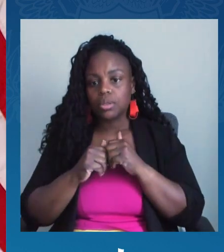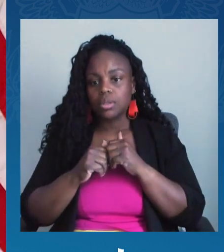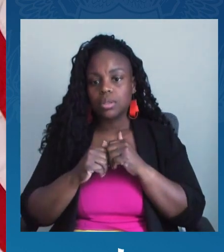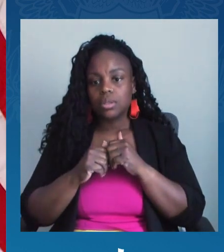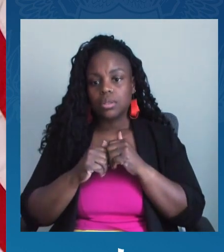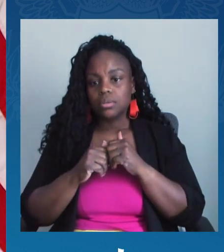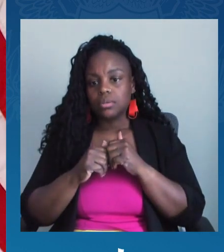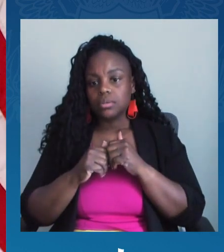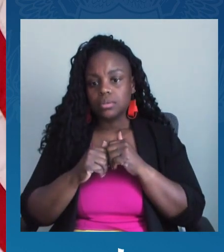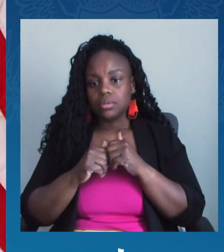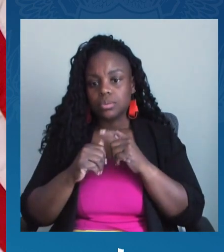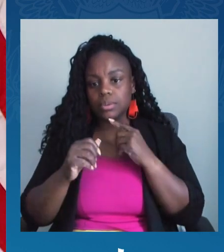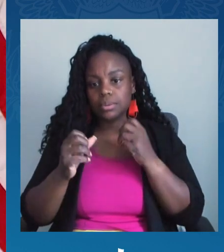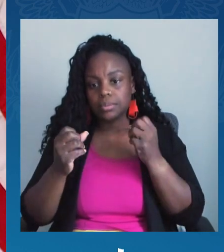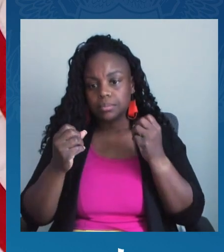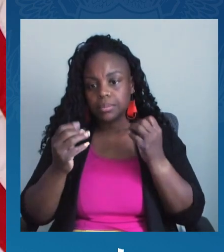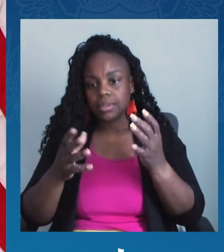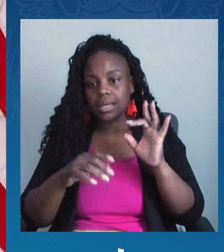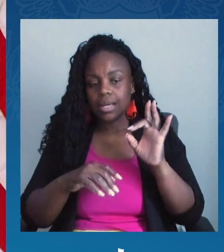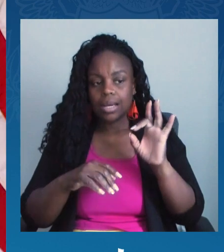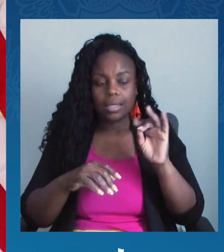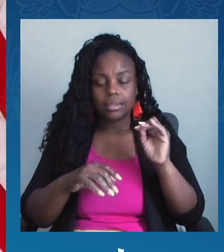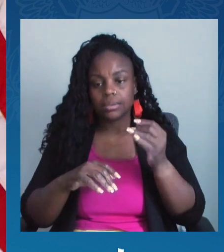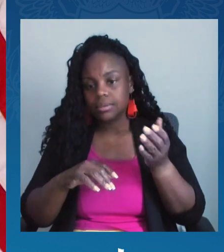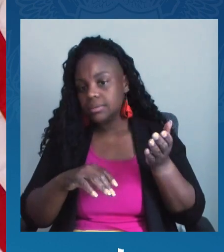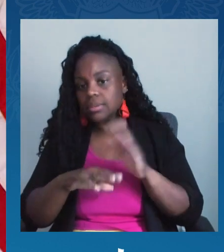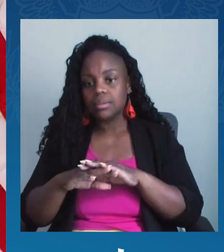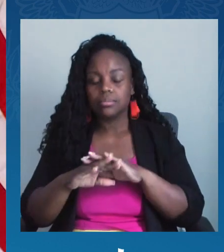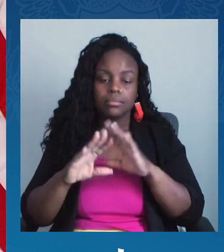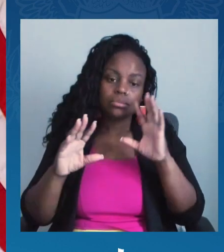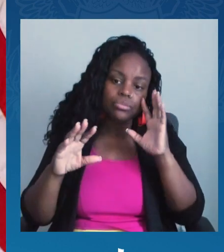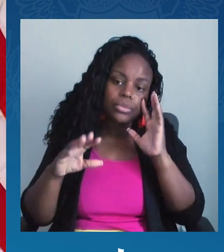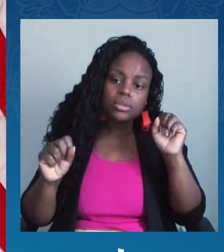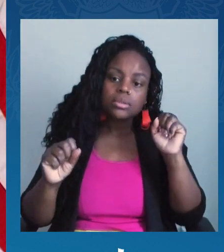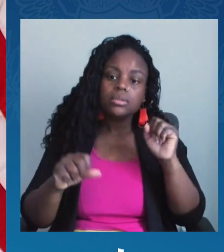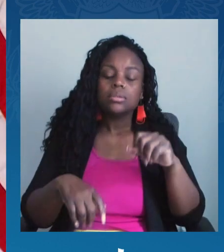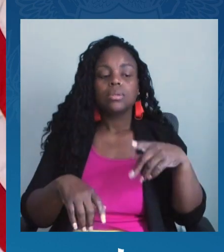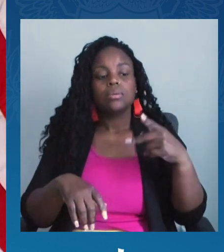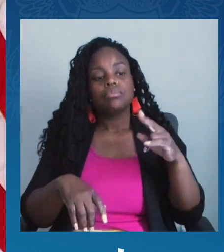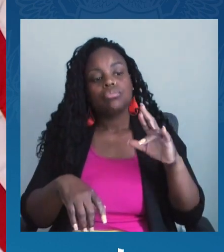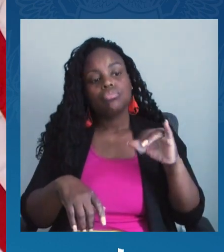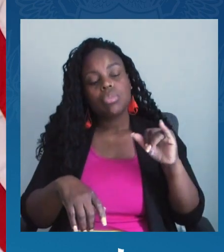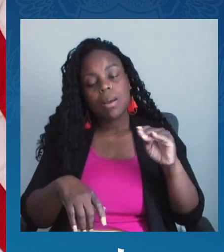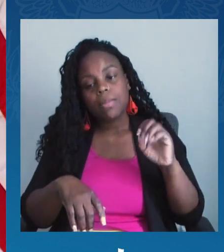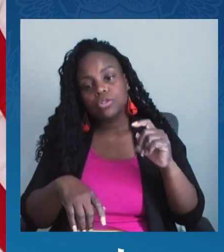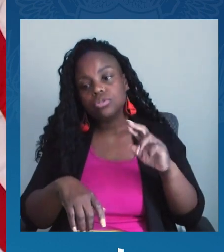prime ministers and kings of countries around the world. I've hosted them in my home,